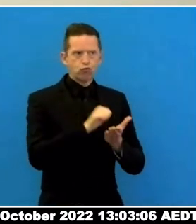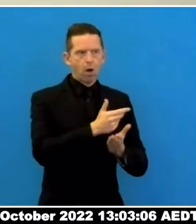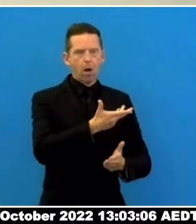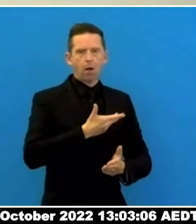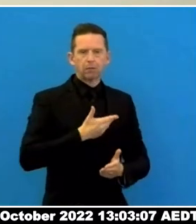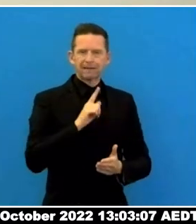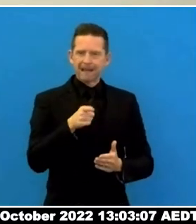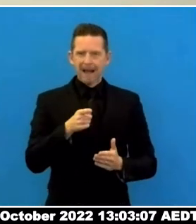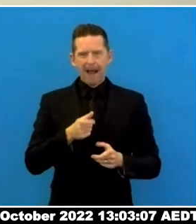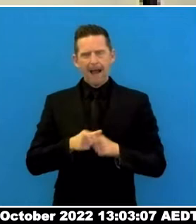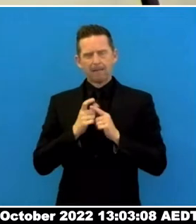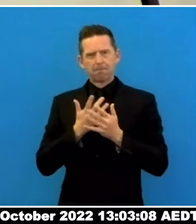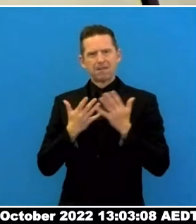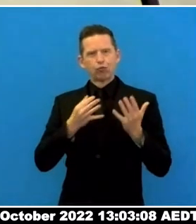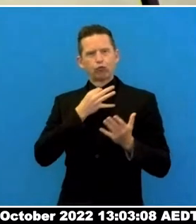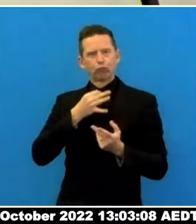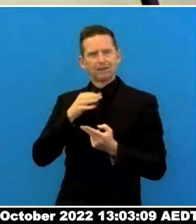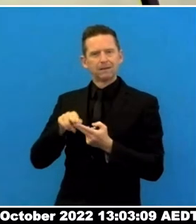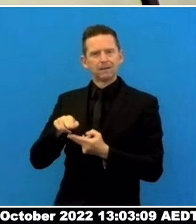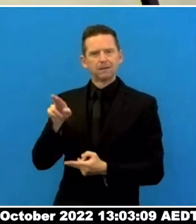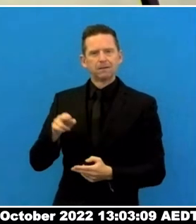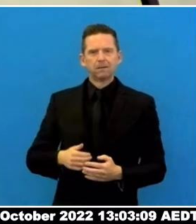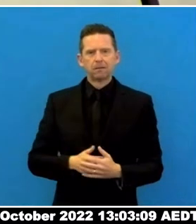Perhaps another aspect of it is you have talked about